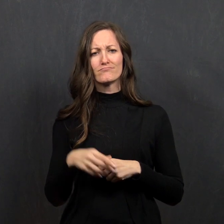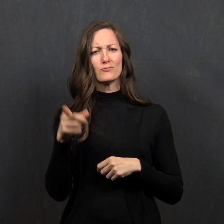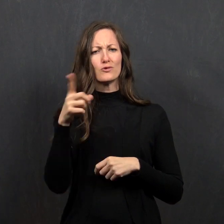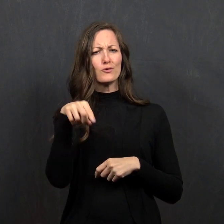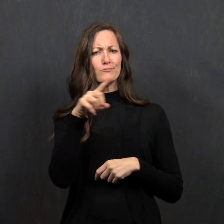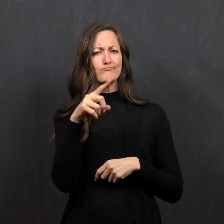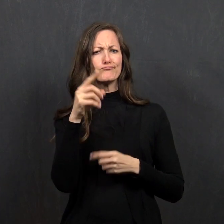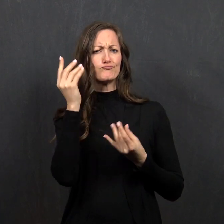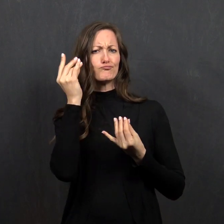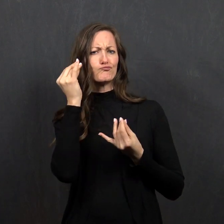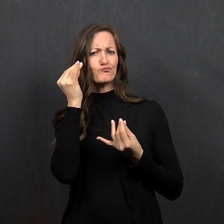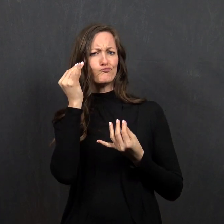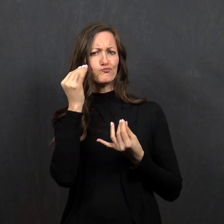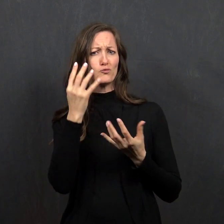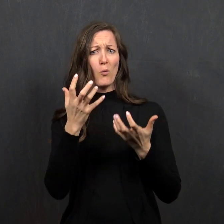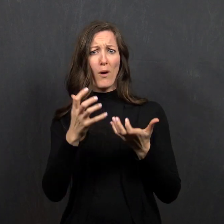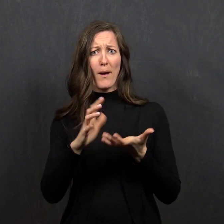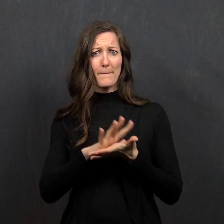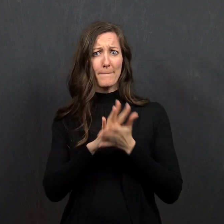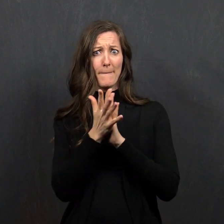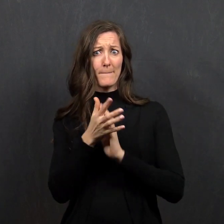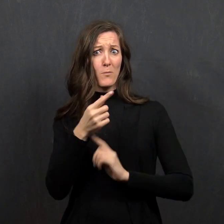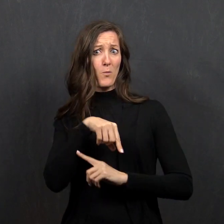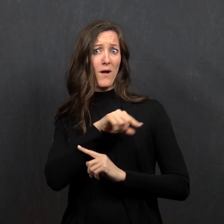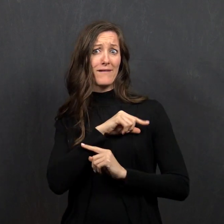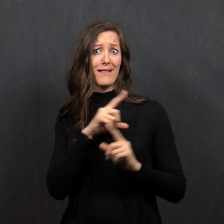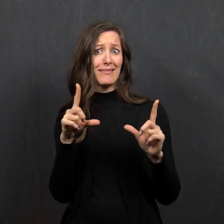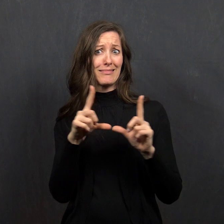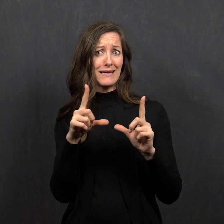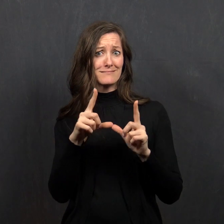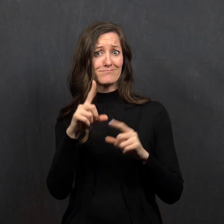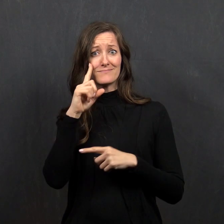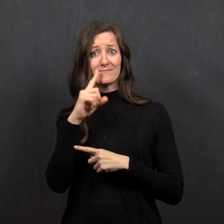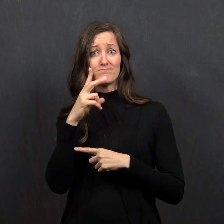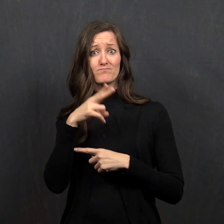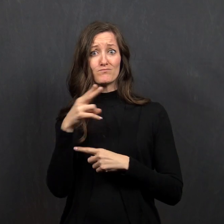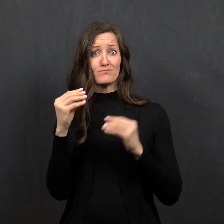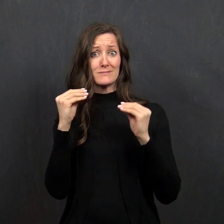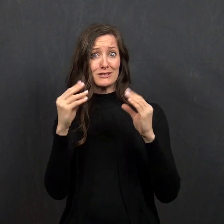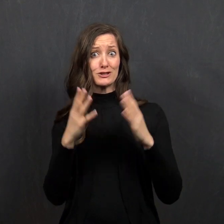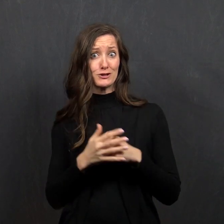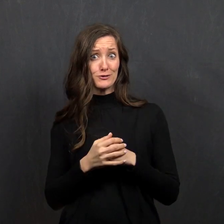And for you, have you ever thought about becoming a qualified DHH licensed teacher?